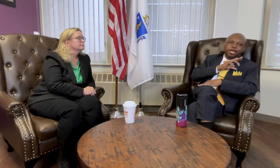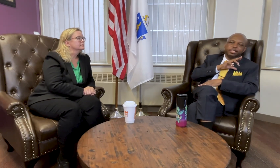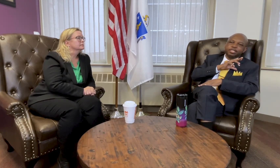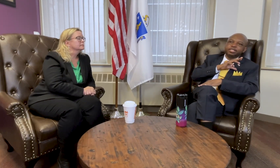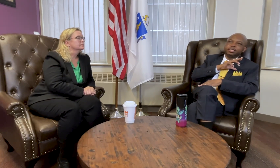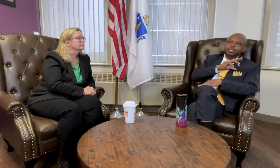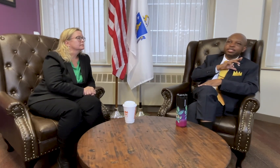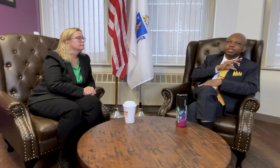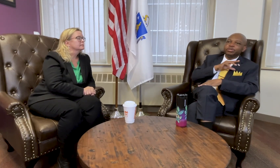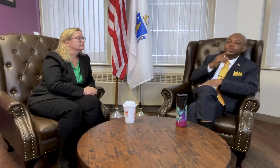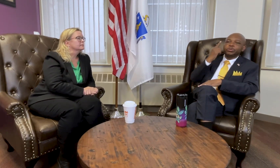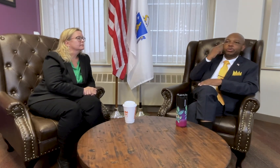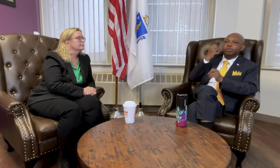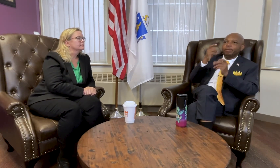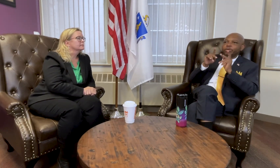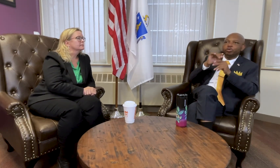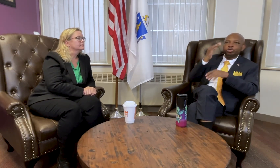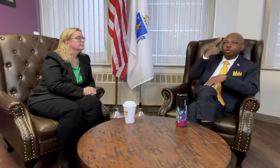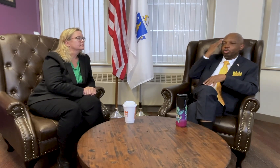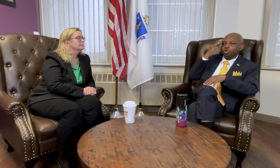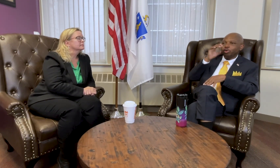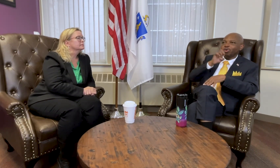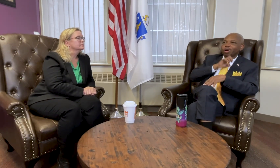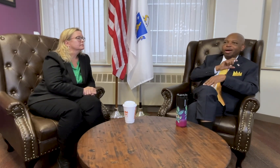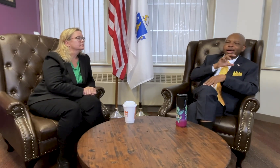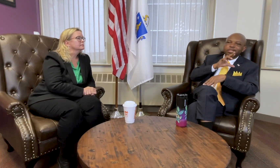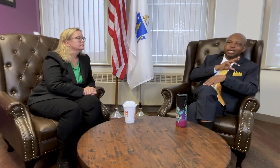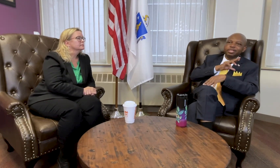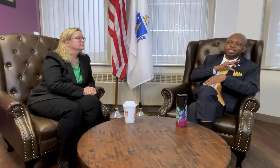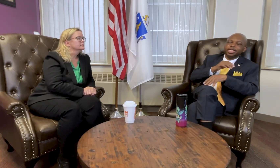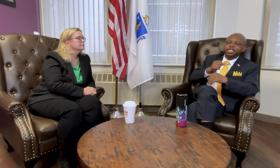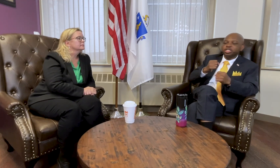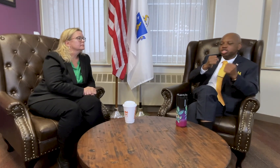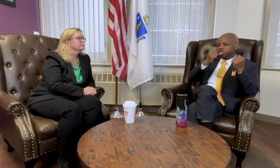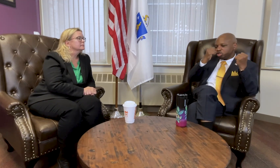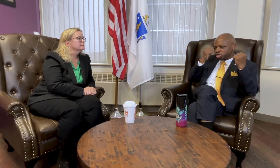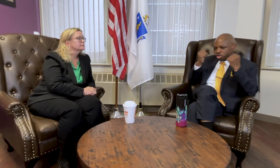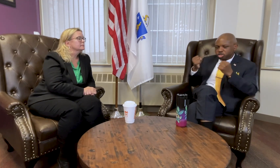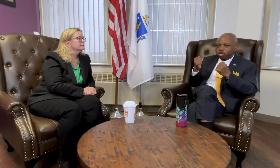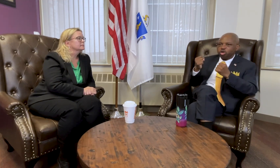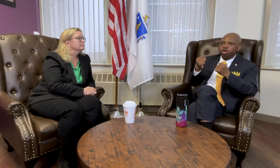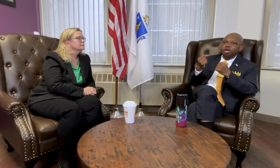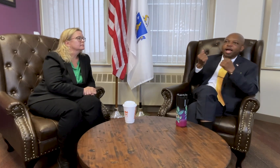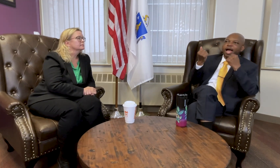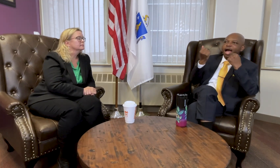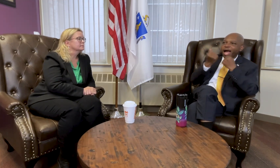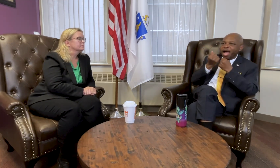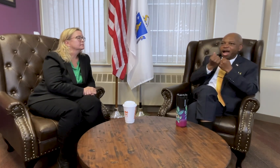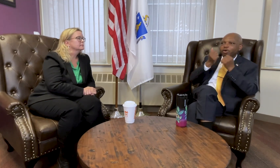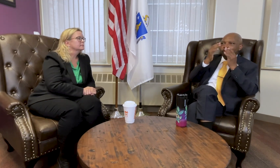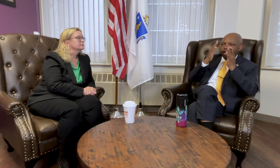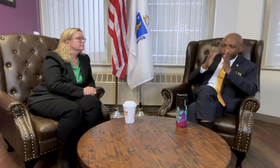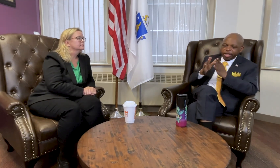Carl Richardson. For those of you who do not know who Carl Richardson is, he is a staunch